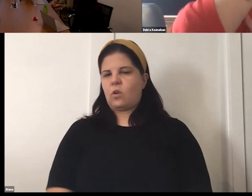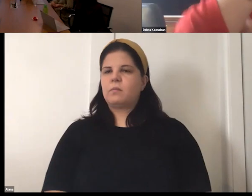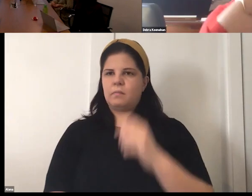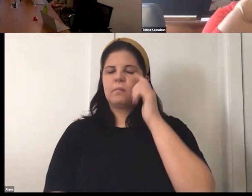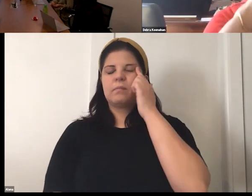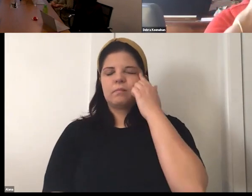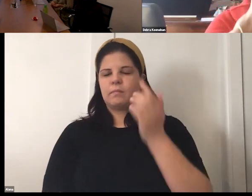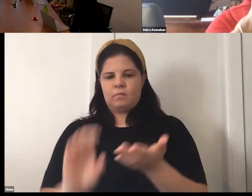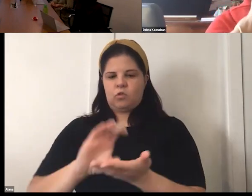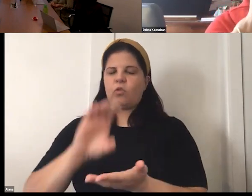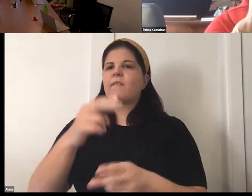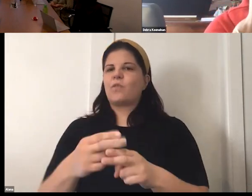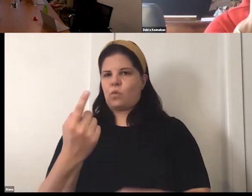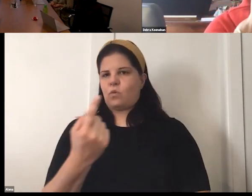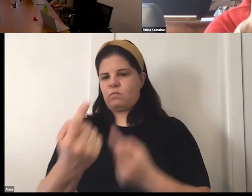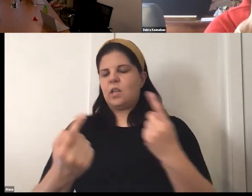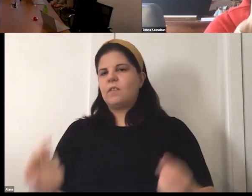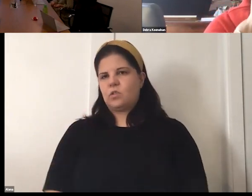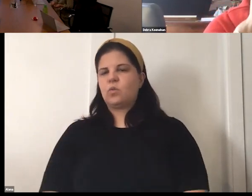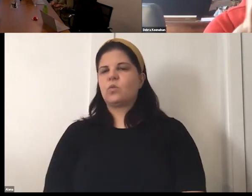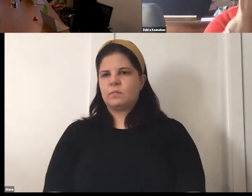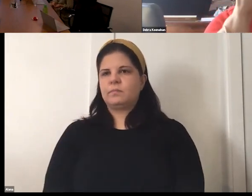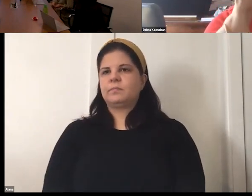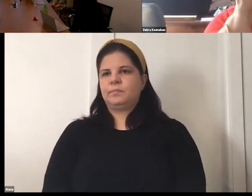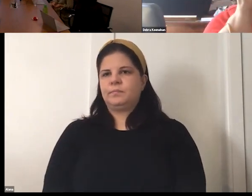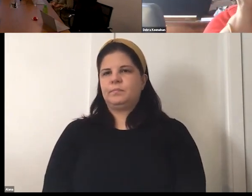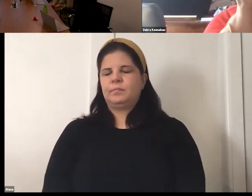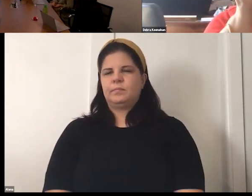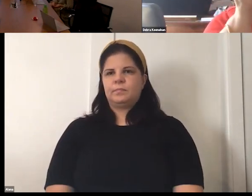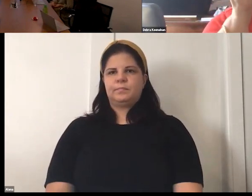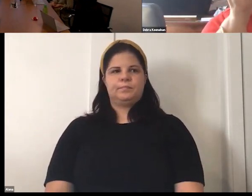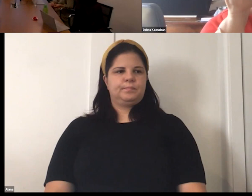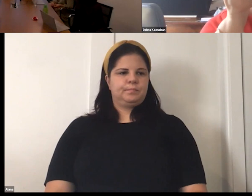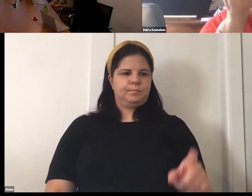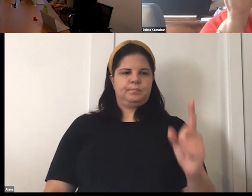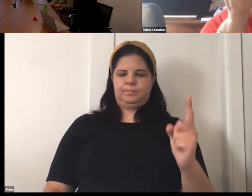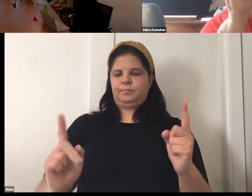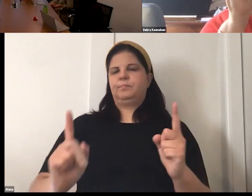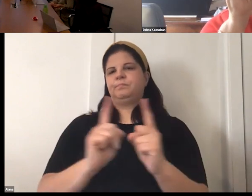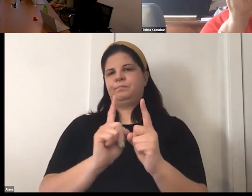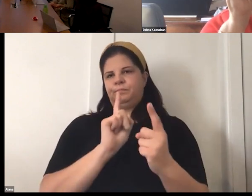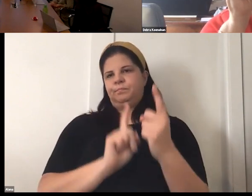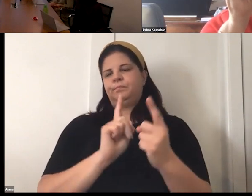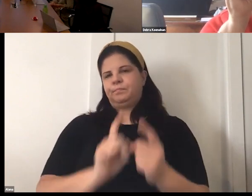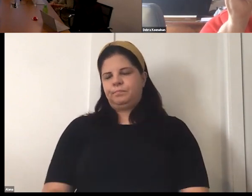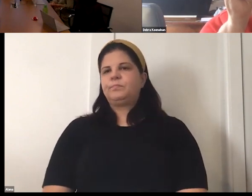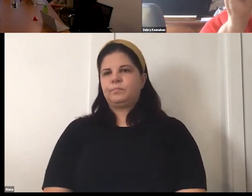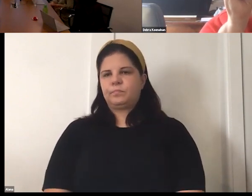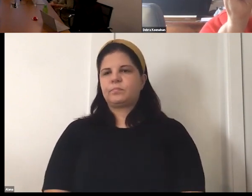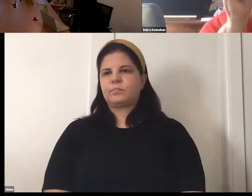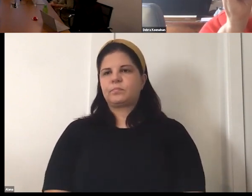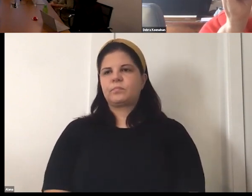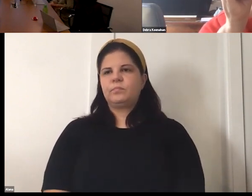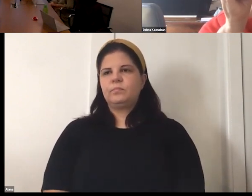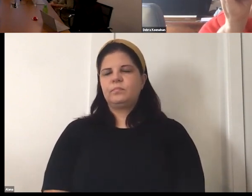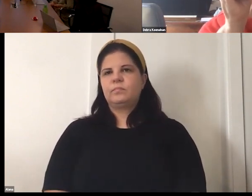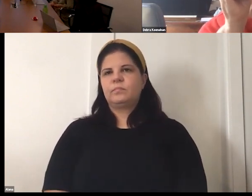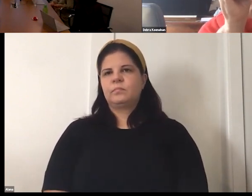designed for partnerships and collaborations between individual arts workers, arts professionals,